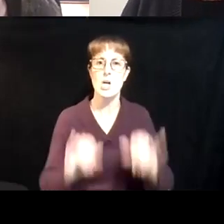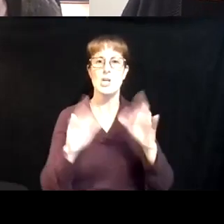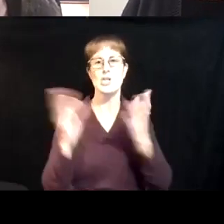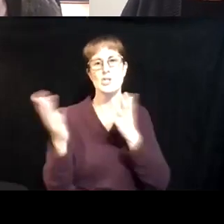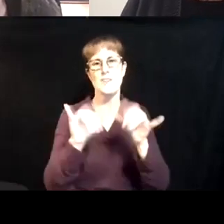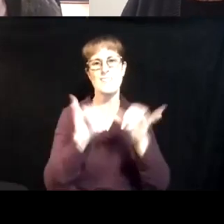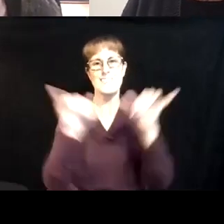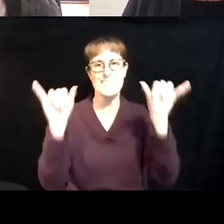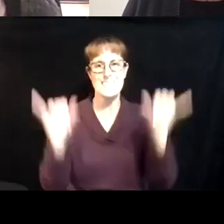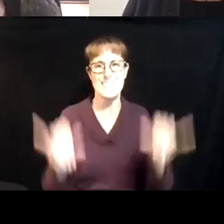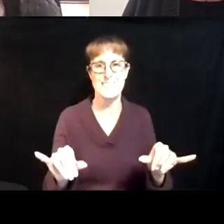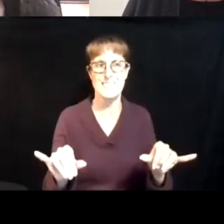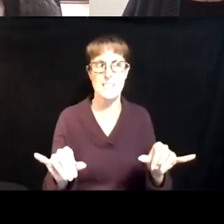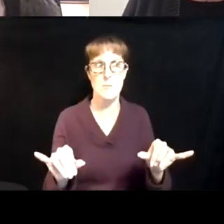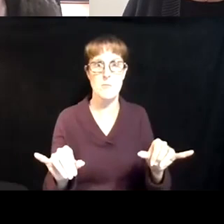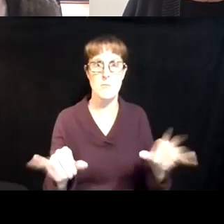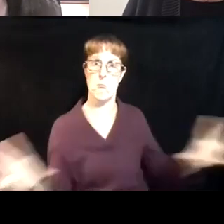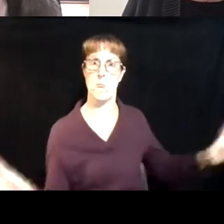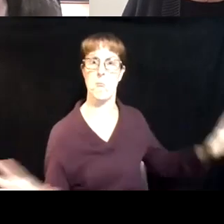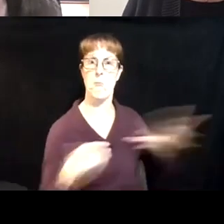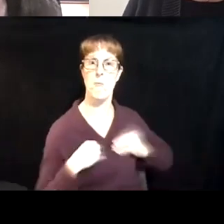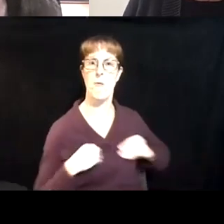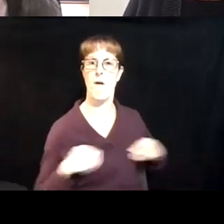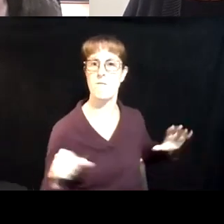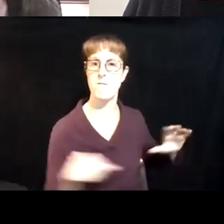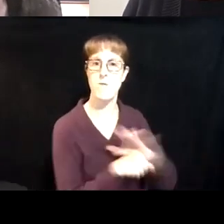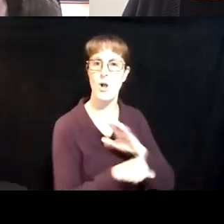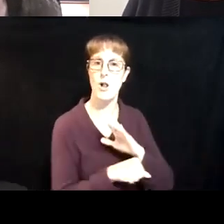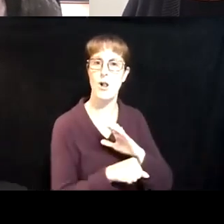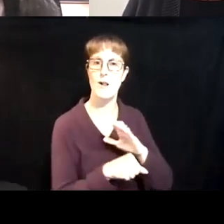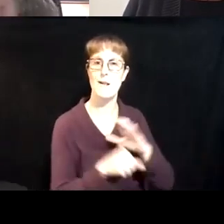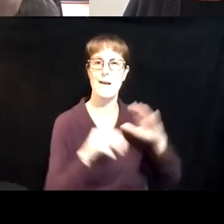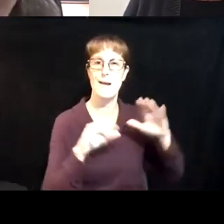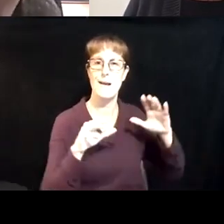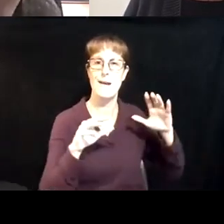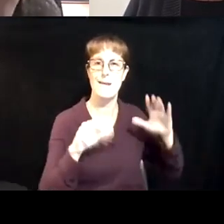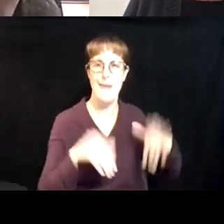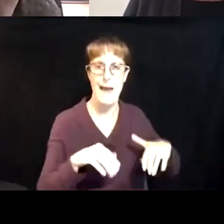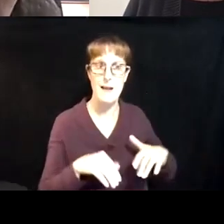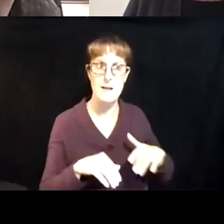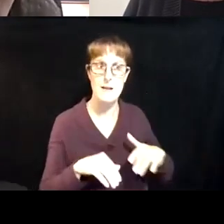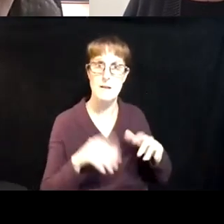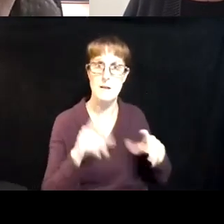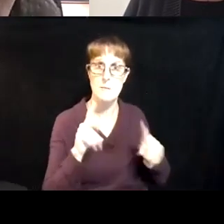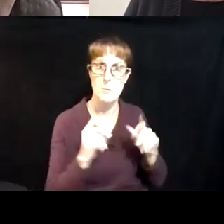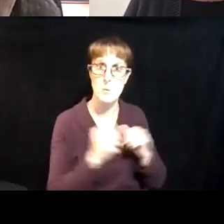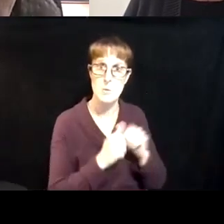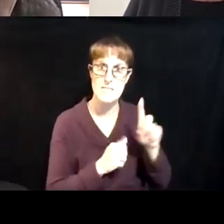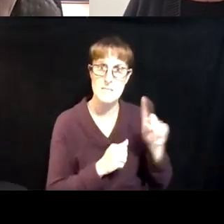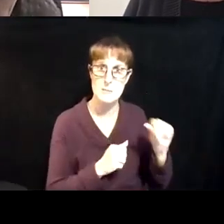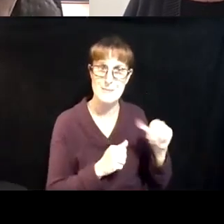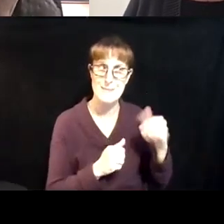how much people with disabilities have to teach us. But I think that there's been